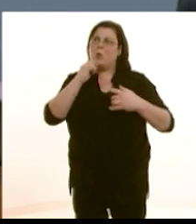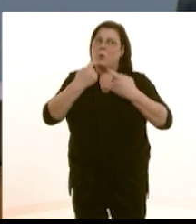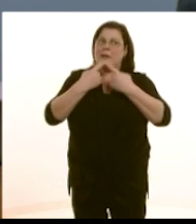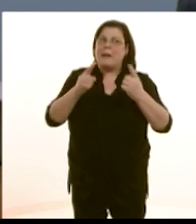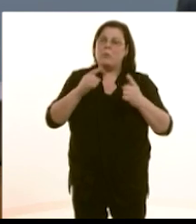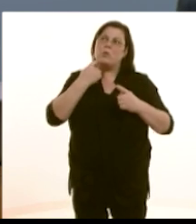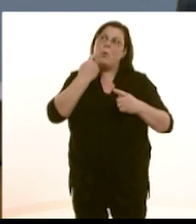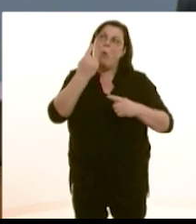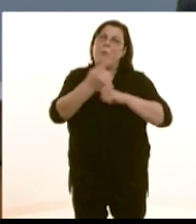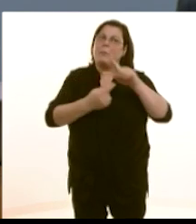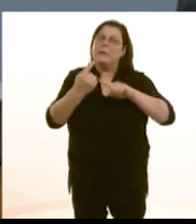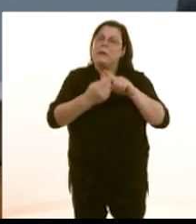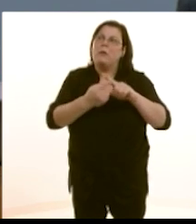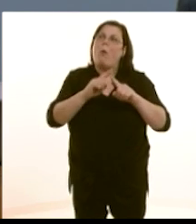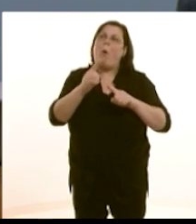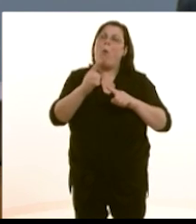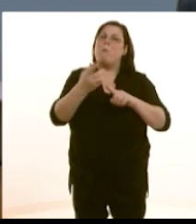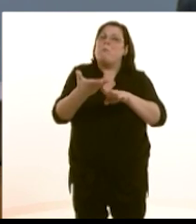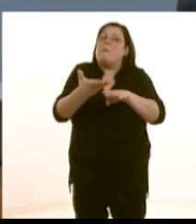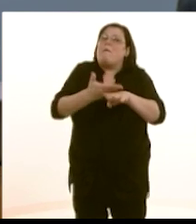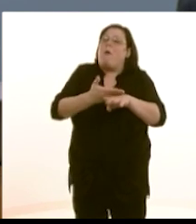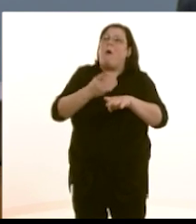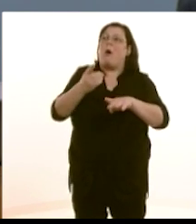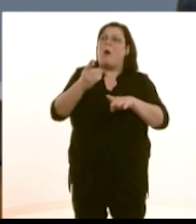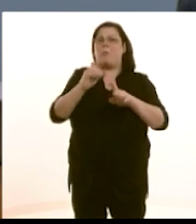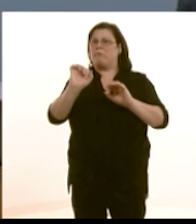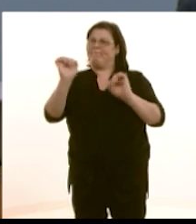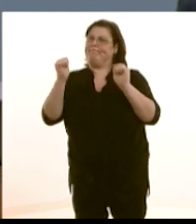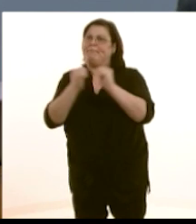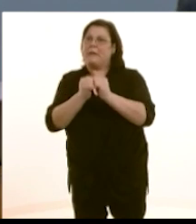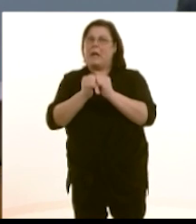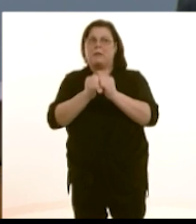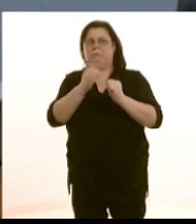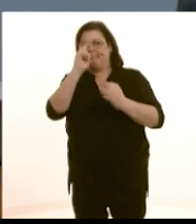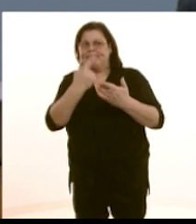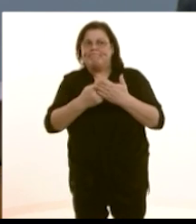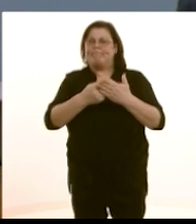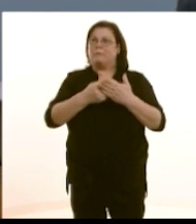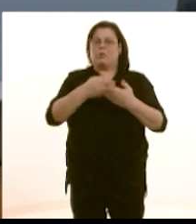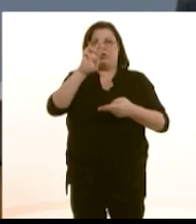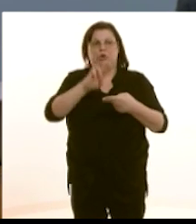meeting or sooner, about business rates. I do put the question again to you: is there